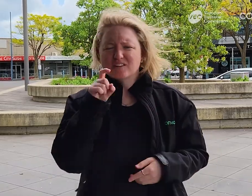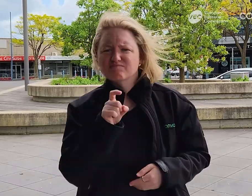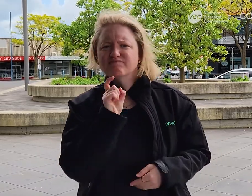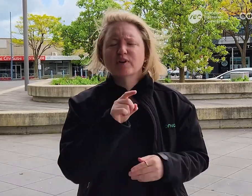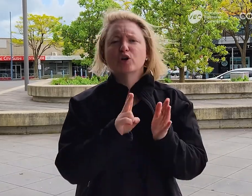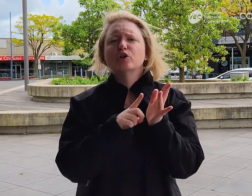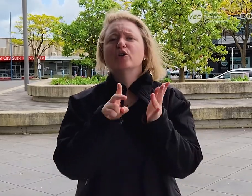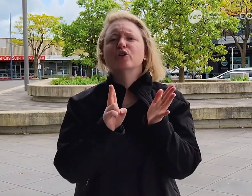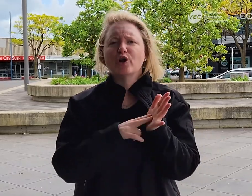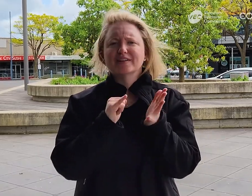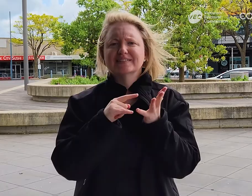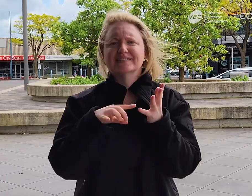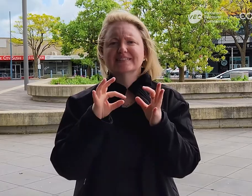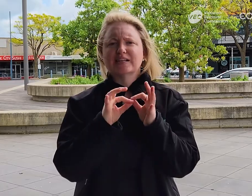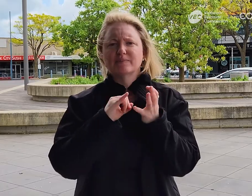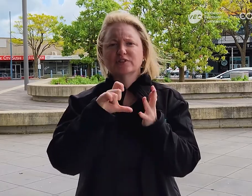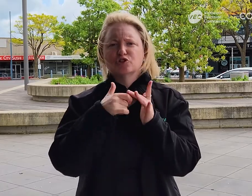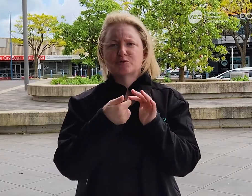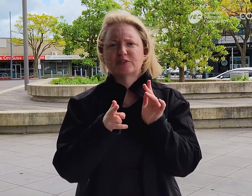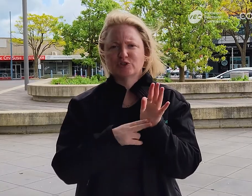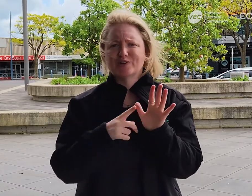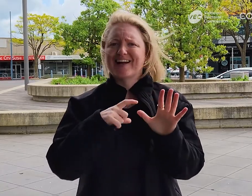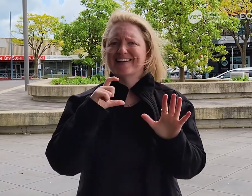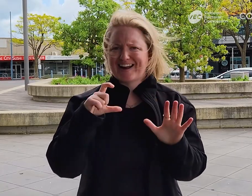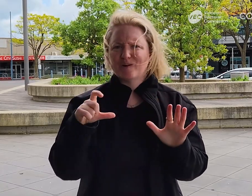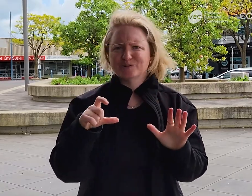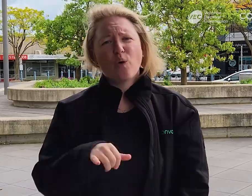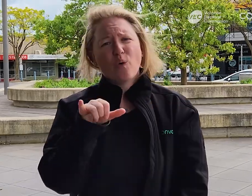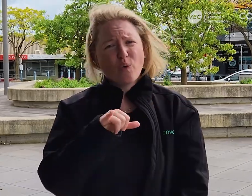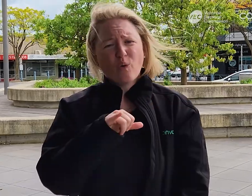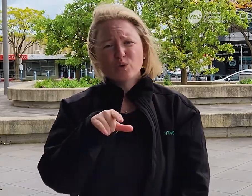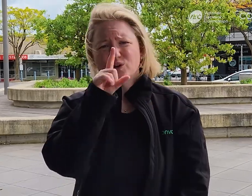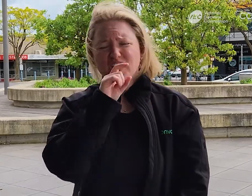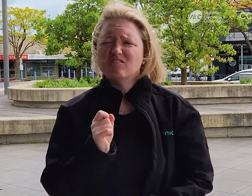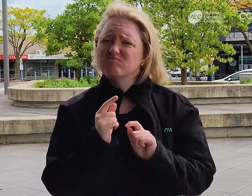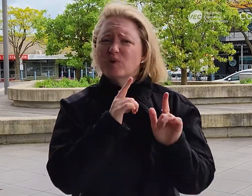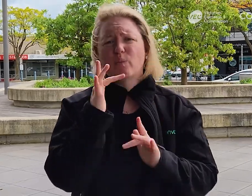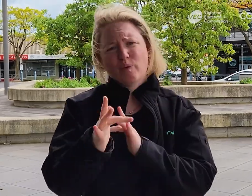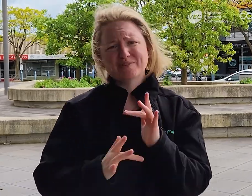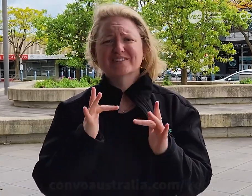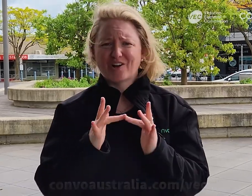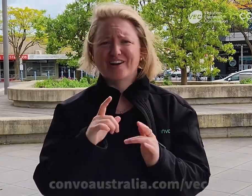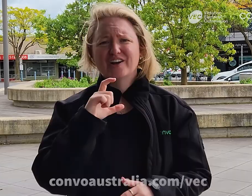Make sure you click "Non subscription account." or visit our website at